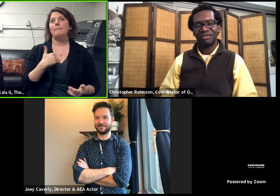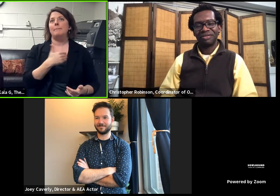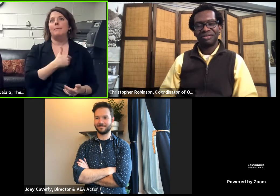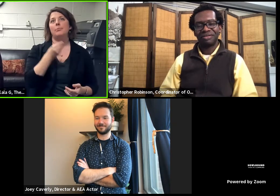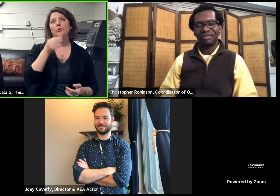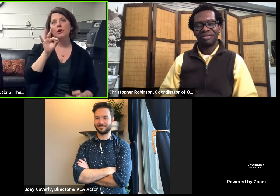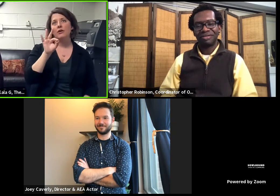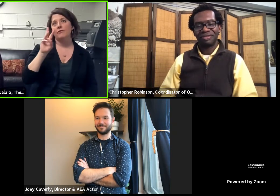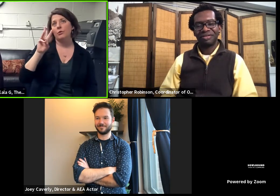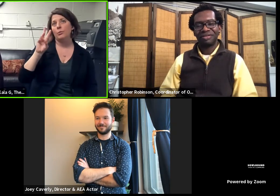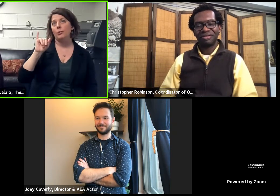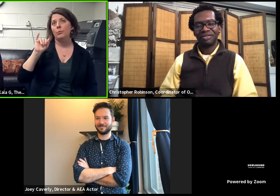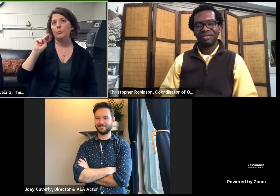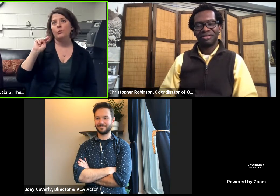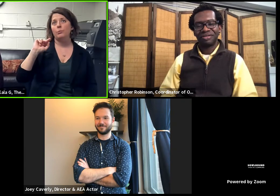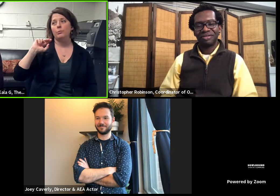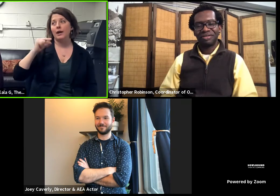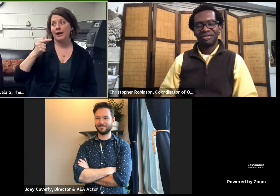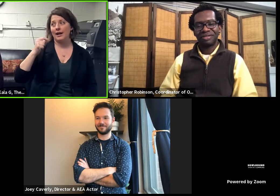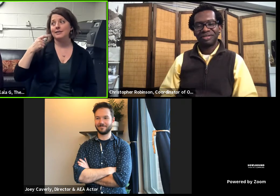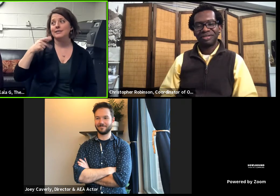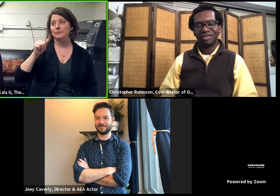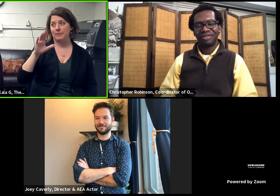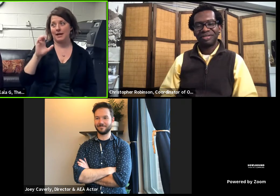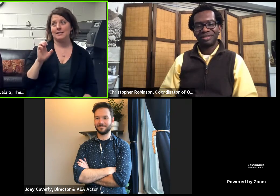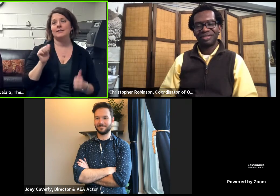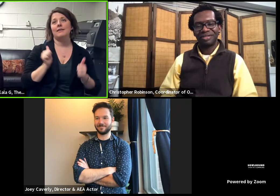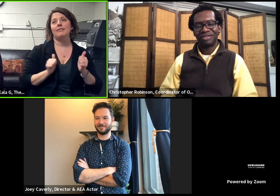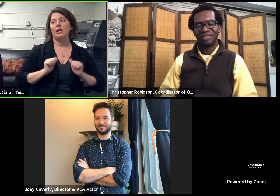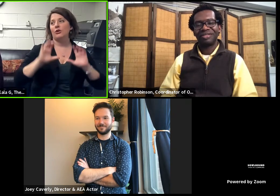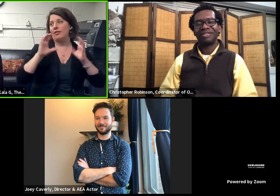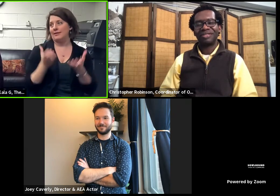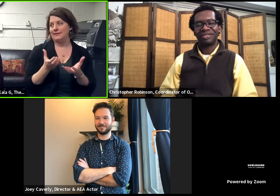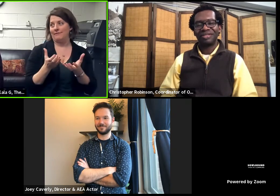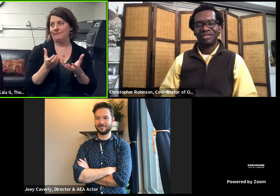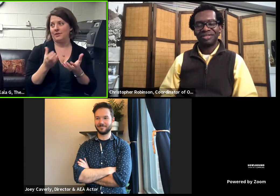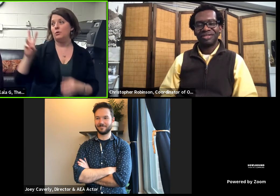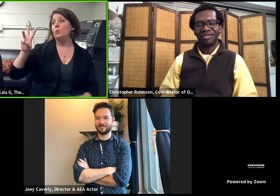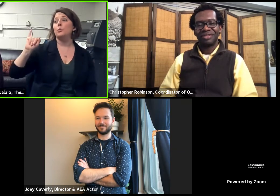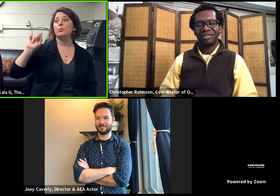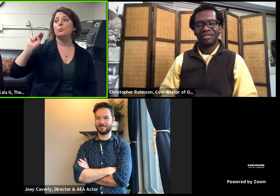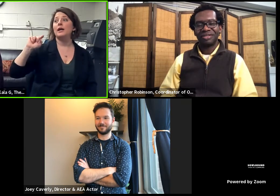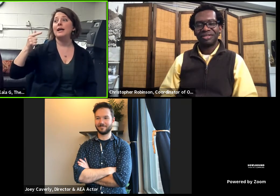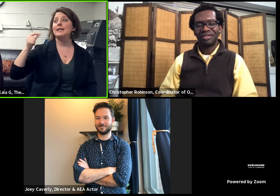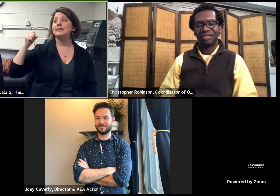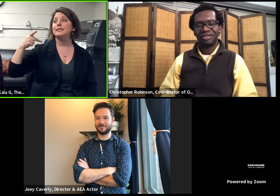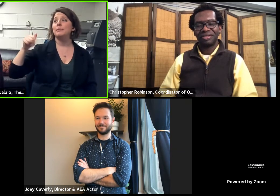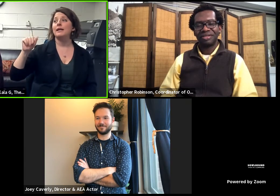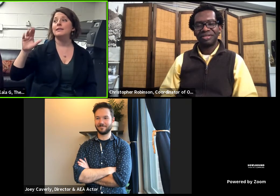With Roundabout Theatre Company. Commuting in that role. I like the impact teaching a role